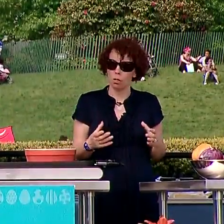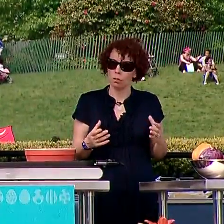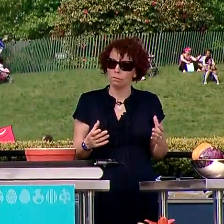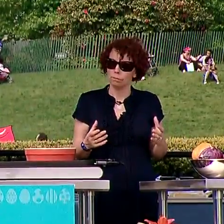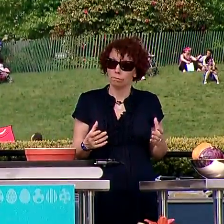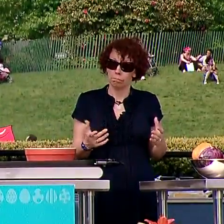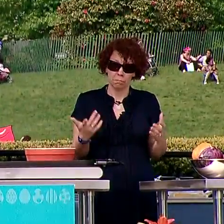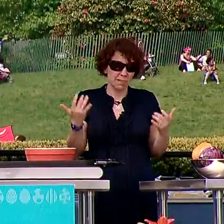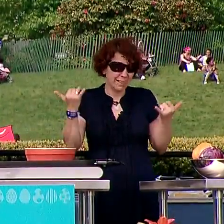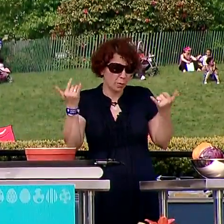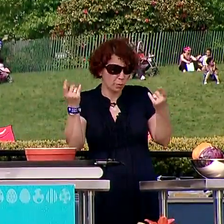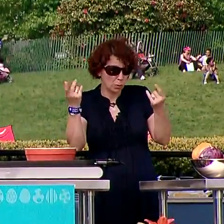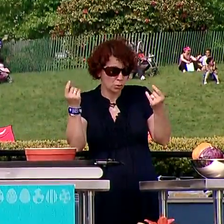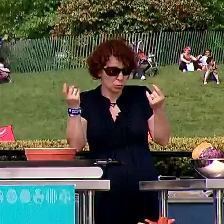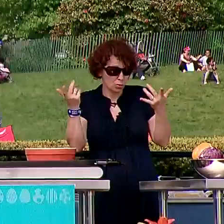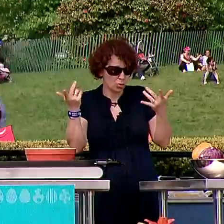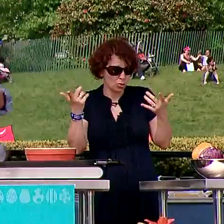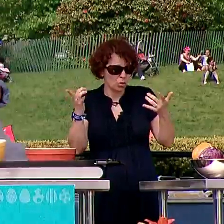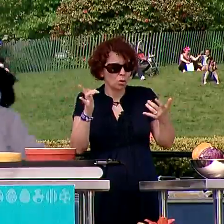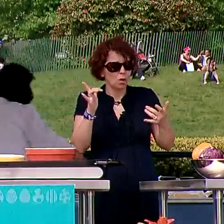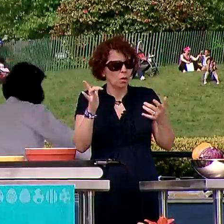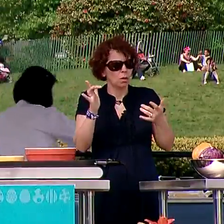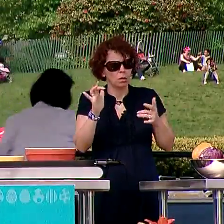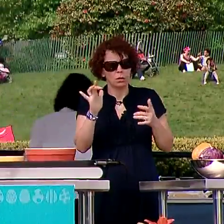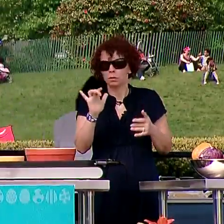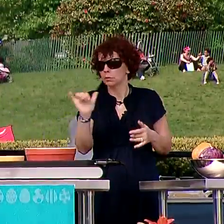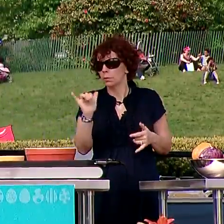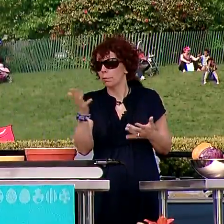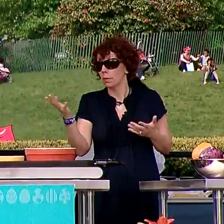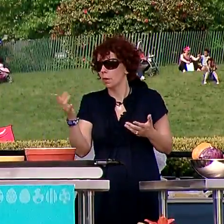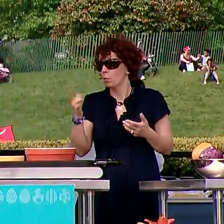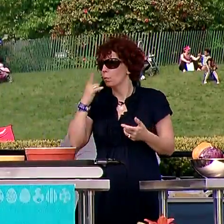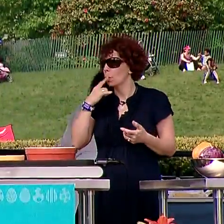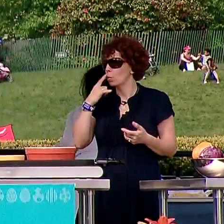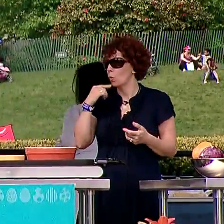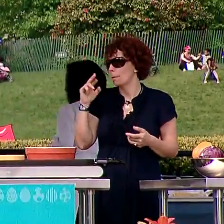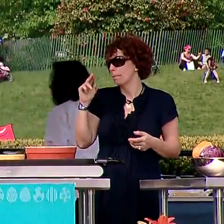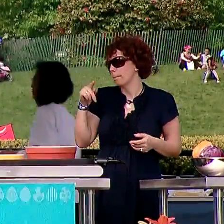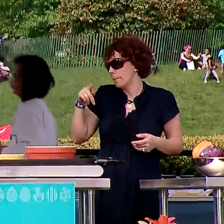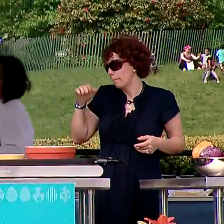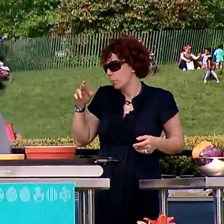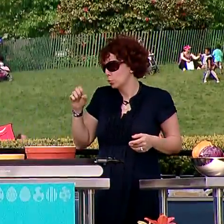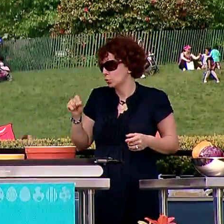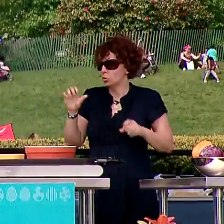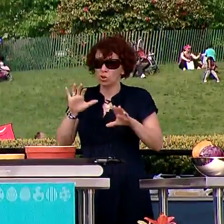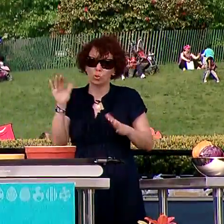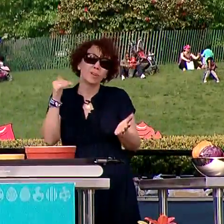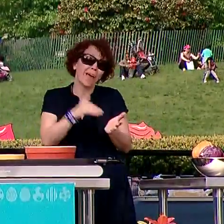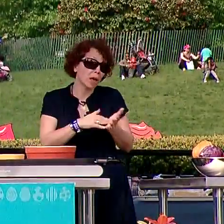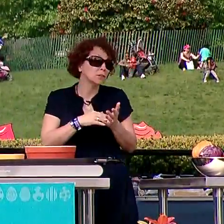Now I'm going to do the same thing with my red peppers. And you know what, you can do this ahead,